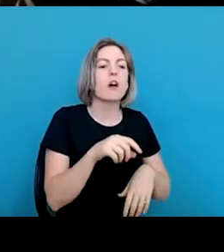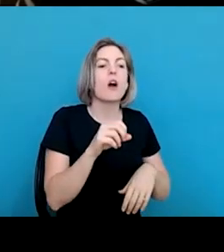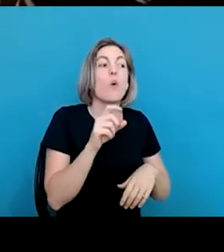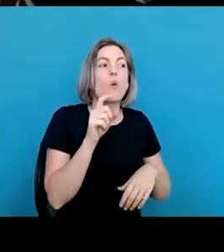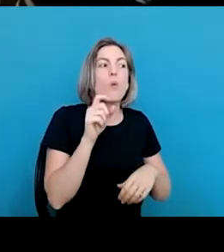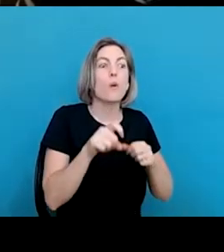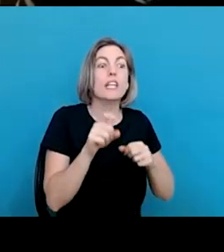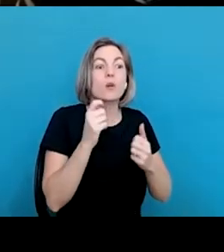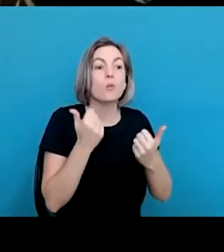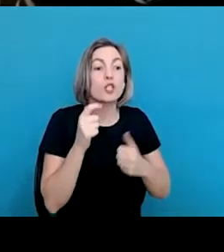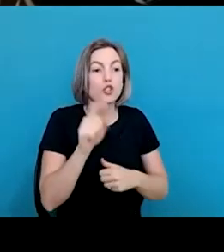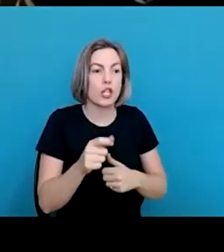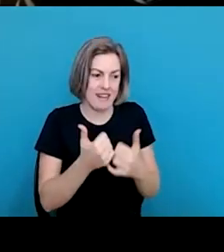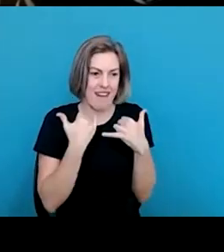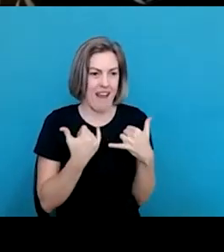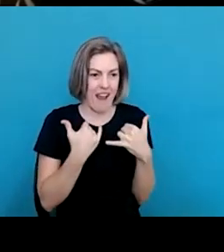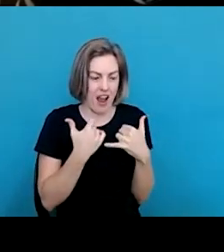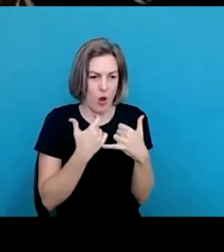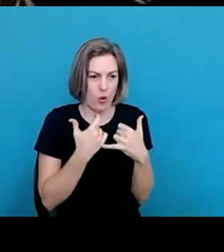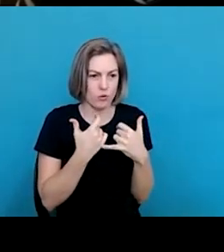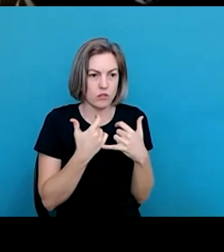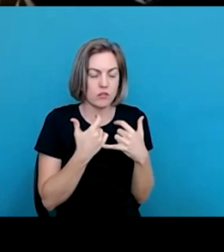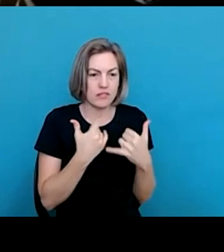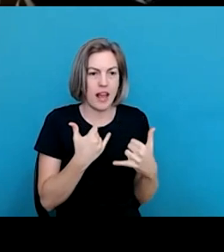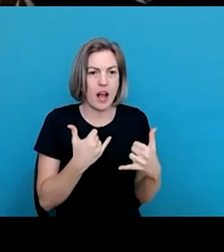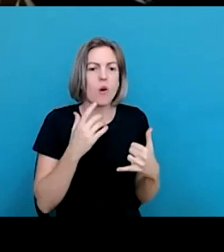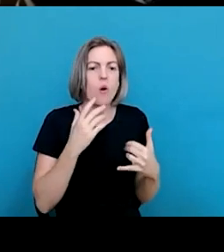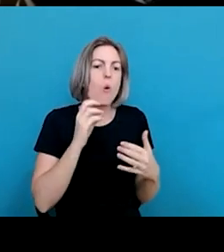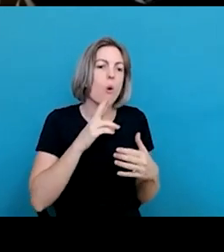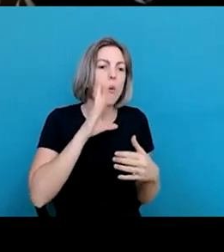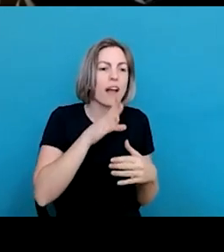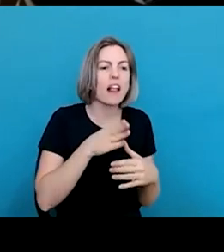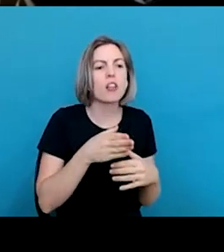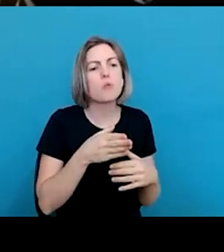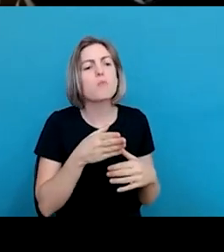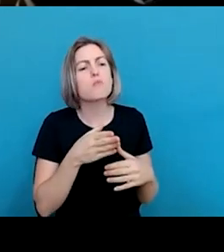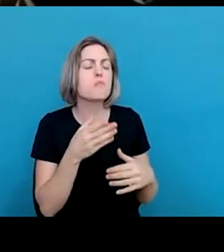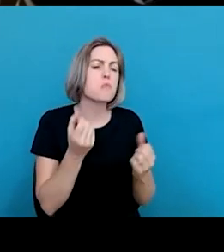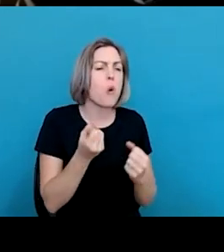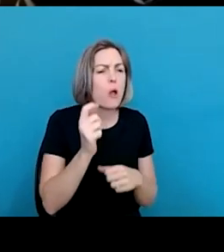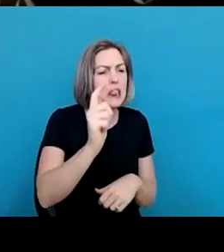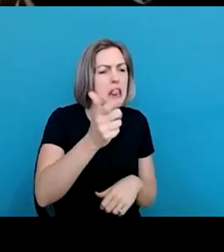Which ones would enhance an experience later but does order an effort?